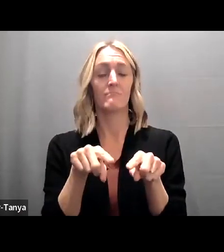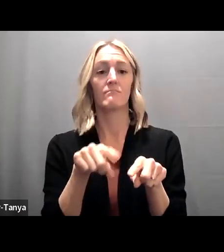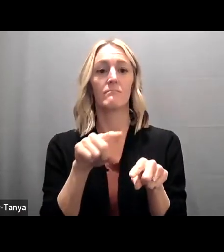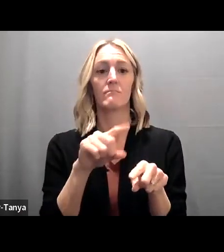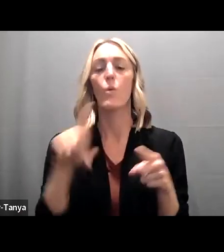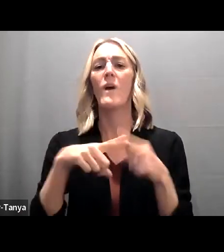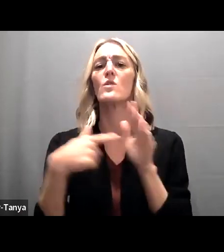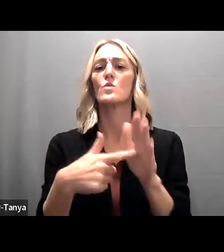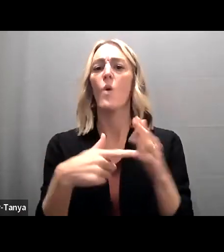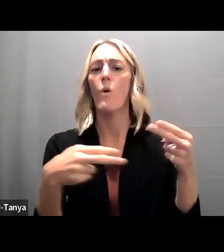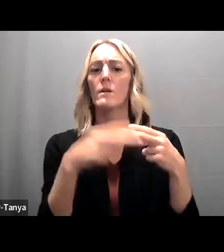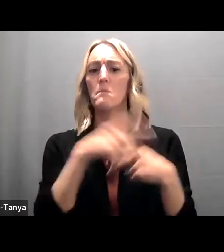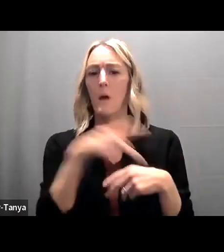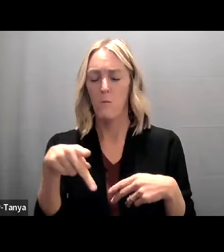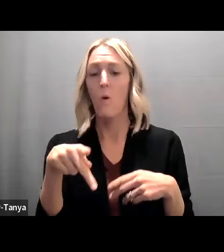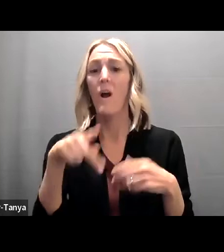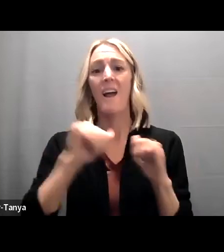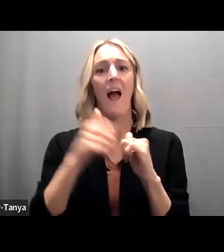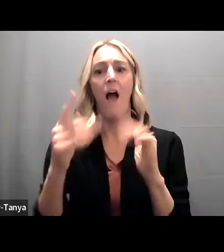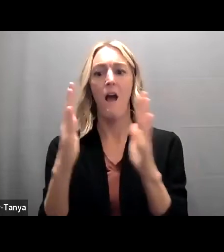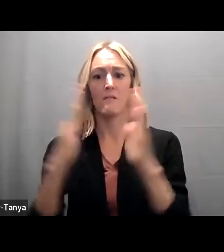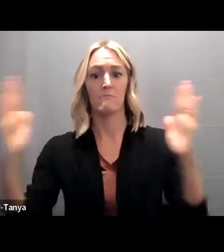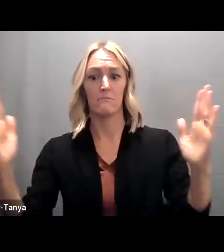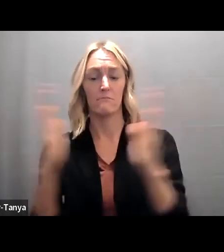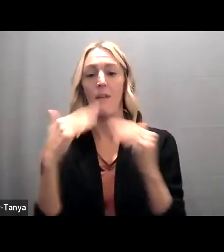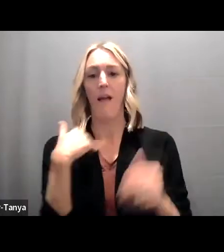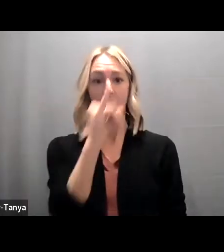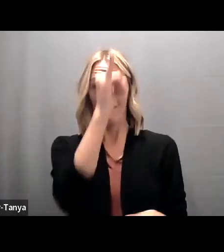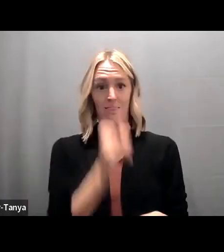by selecting the line in the middle of the screen that will slide to the right or left